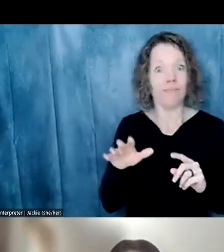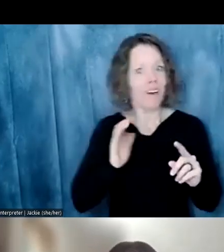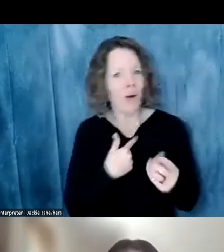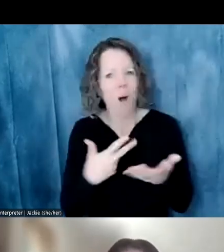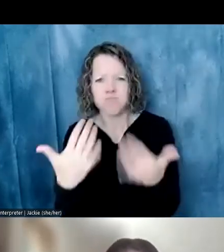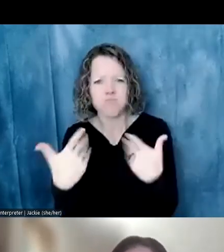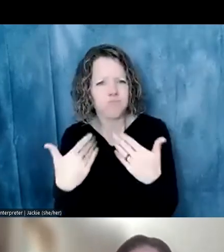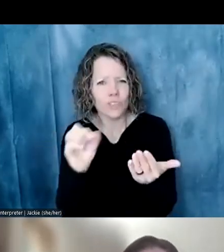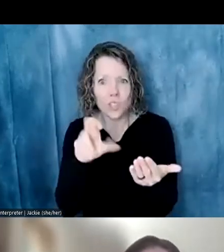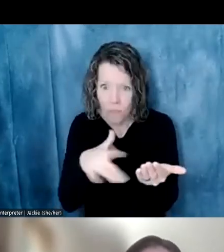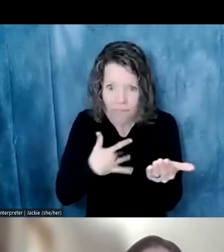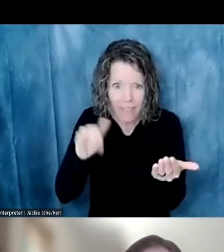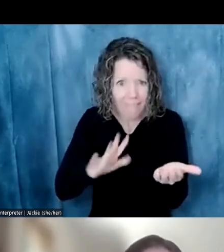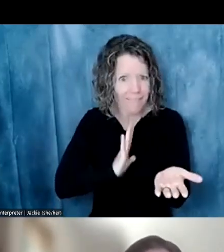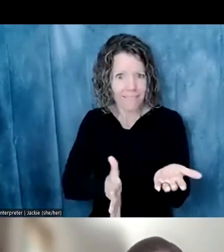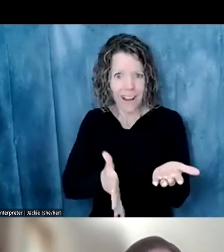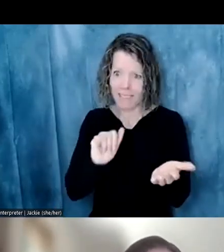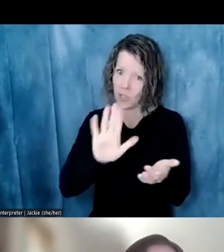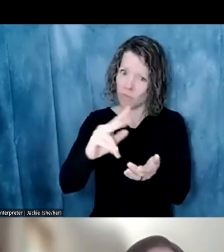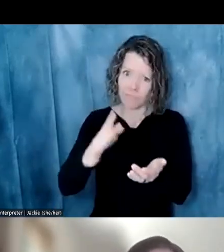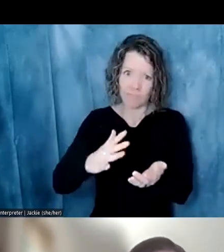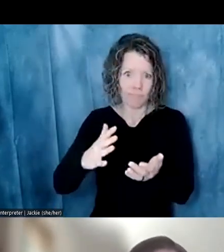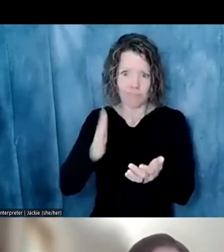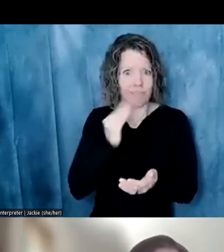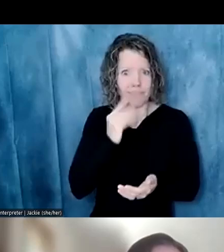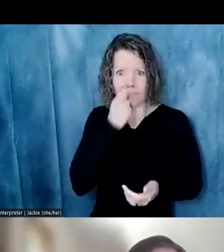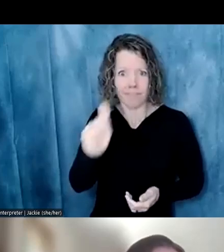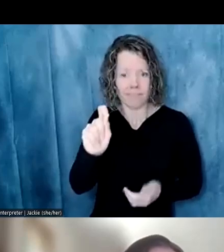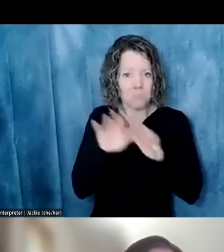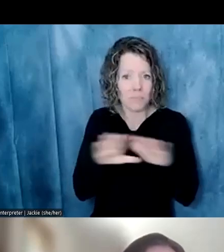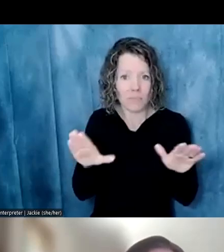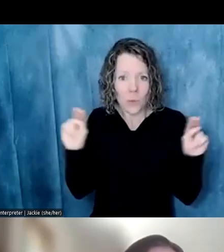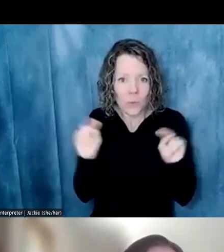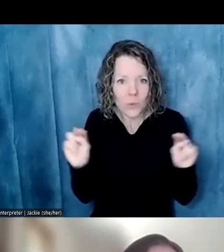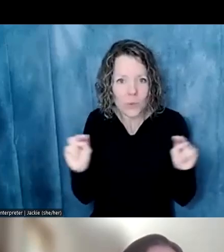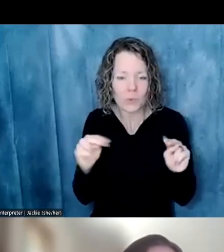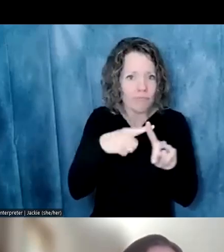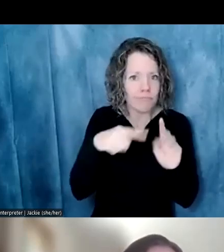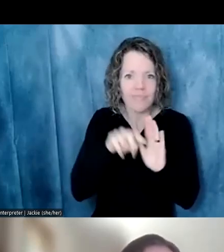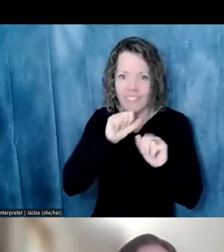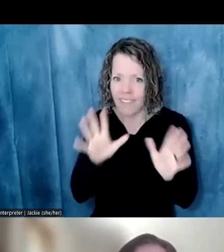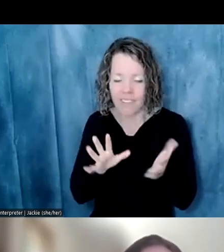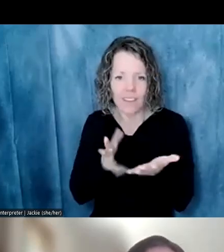privileged access to that kind of information is I mean, talk about,